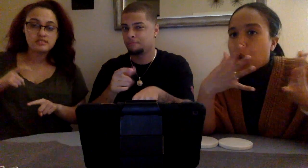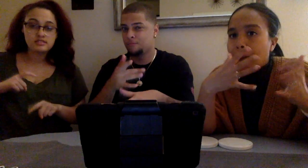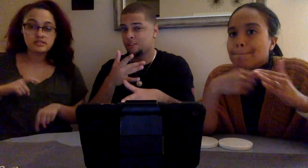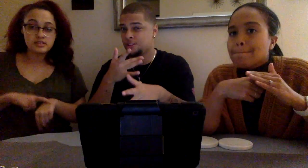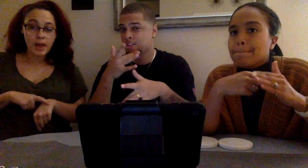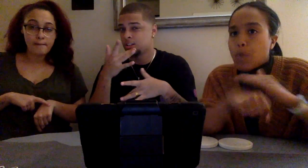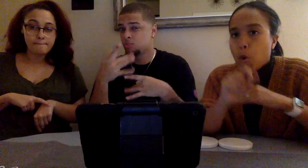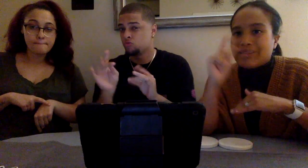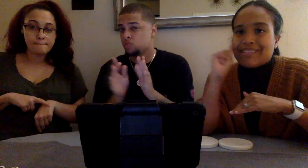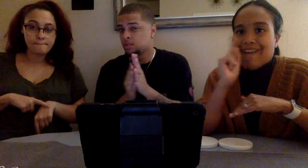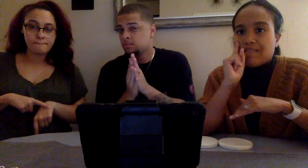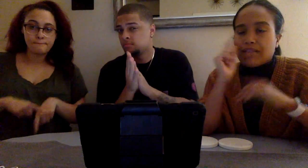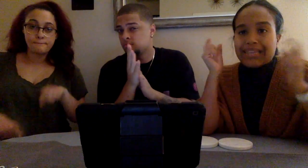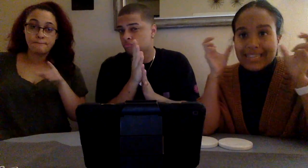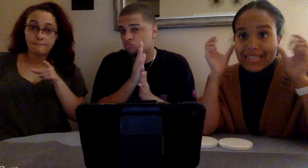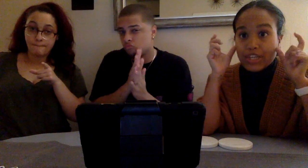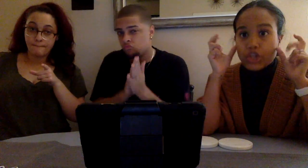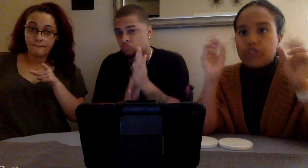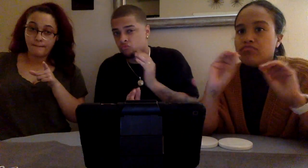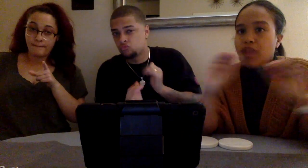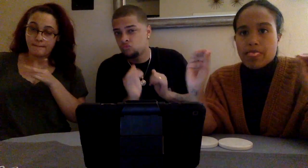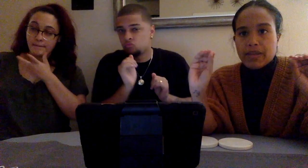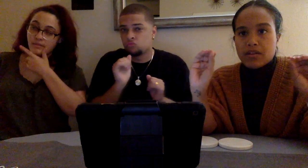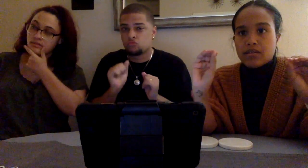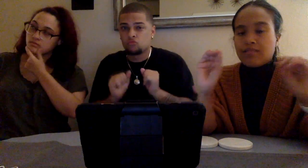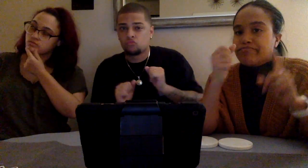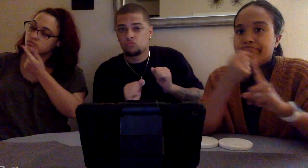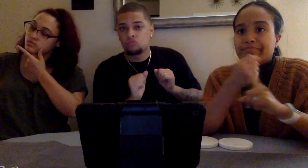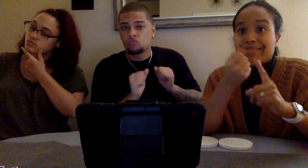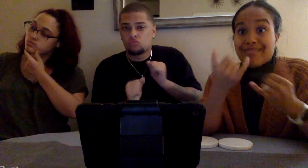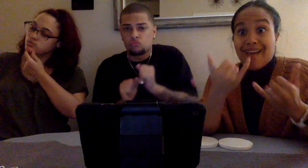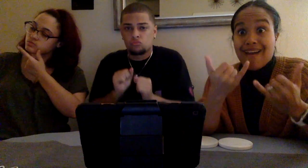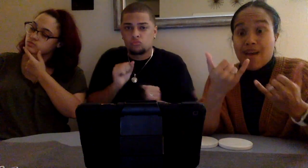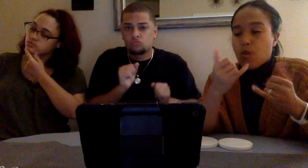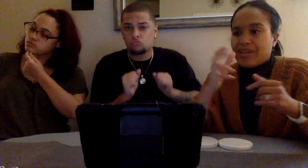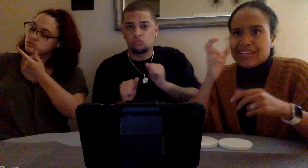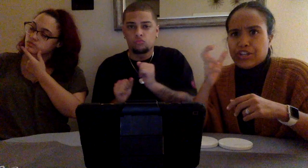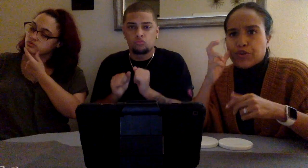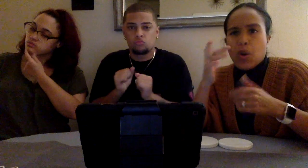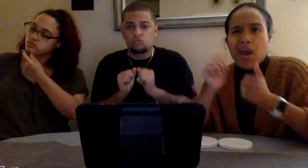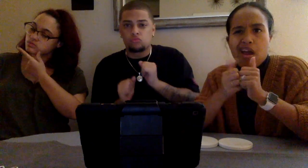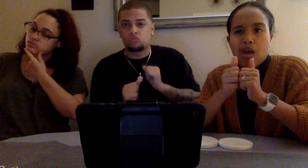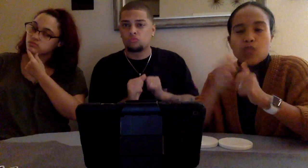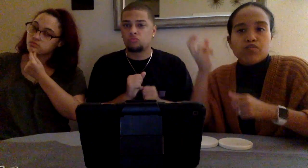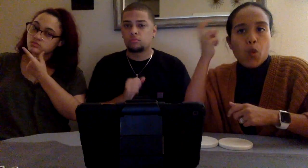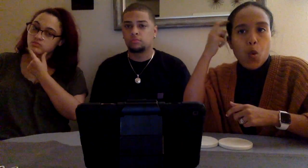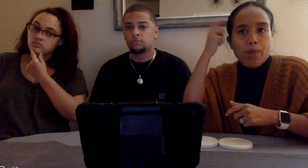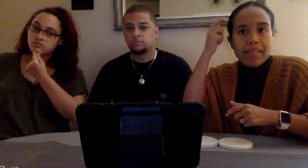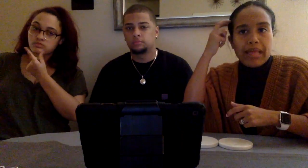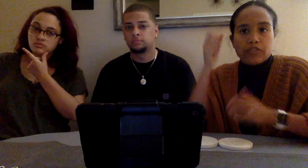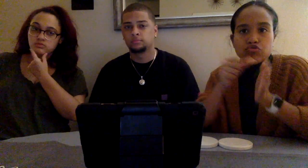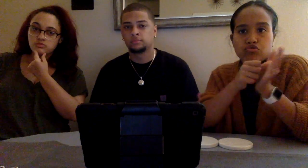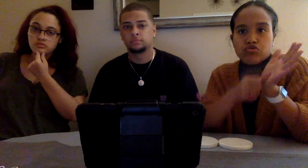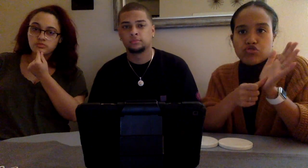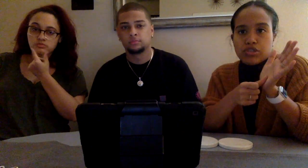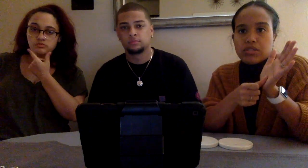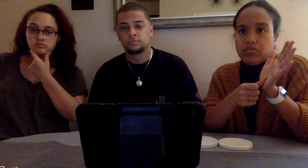Dante: INTERESTING... V: This means these people were born deaf or had hearing loss and hear NOTHING. Now, they are able to hear via the cochlear implant which can be done by surgery.